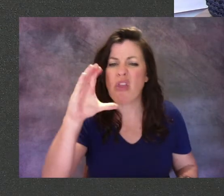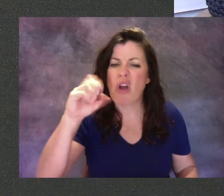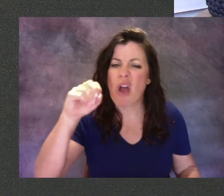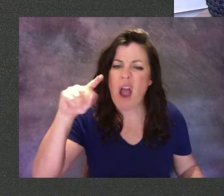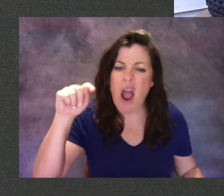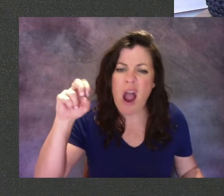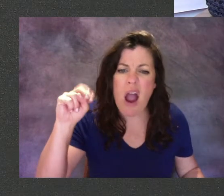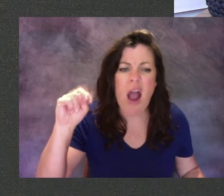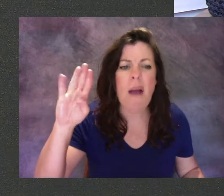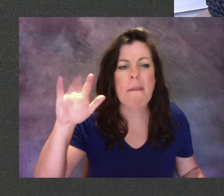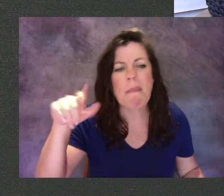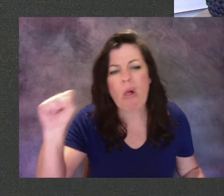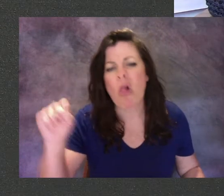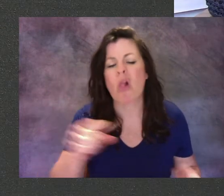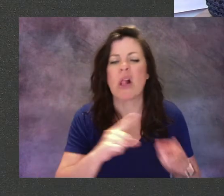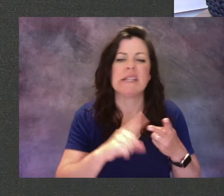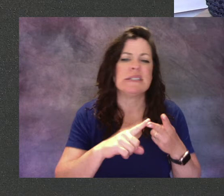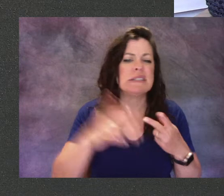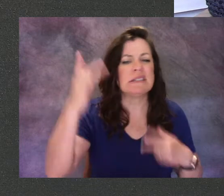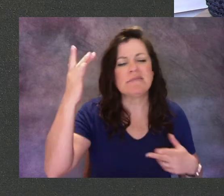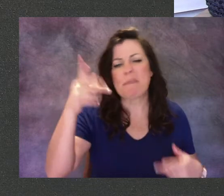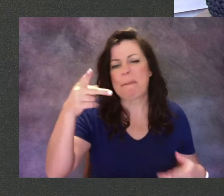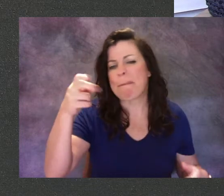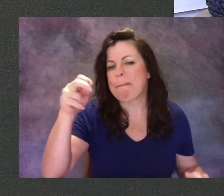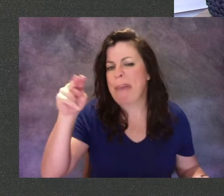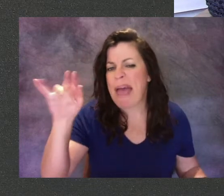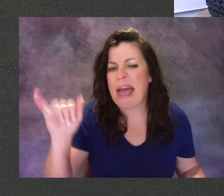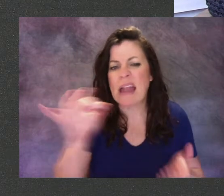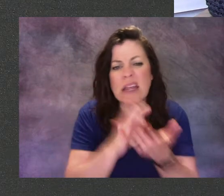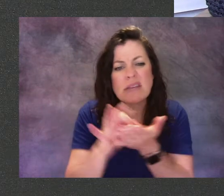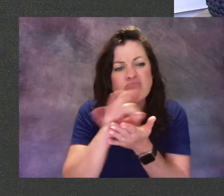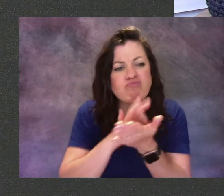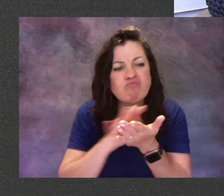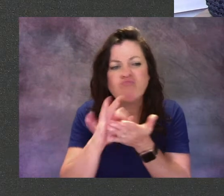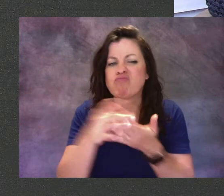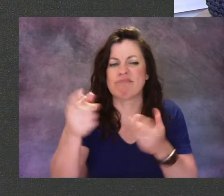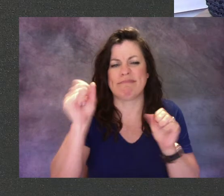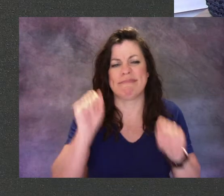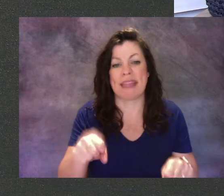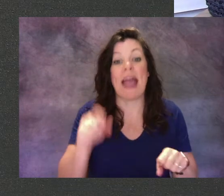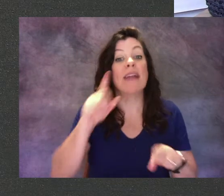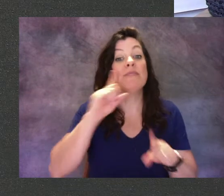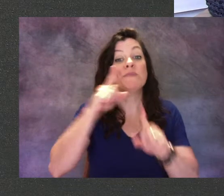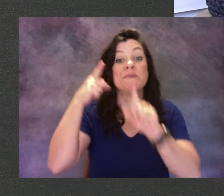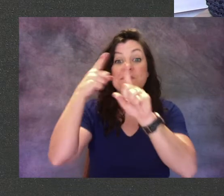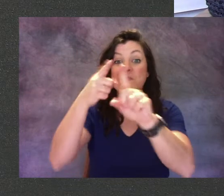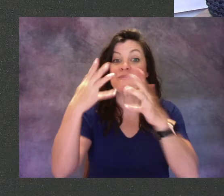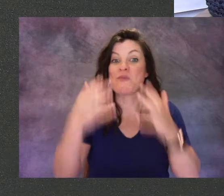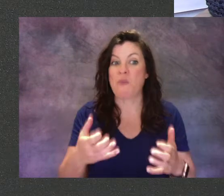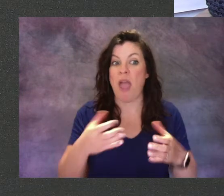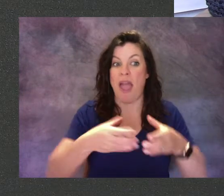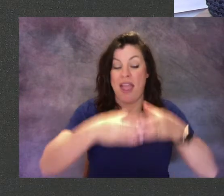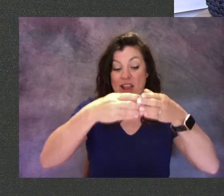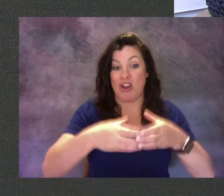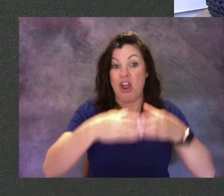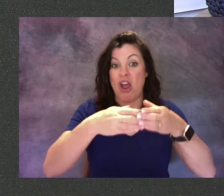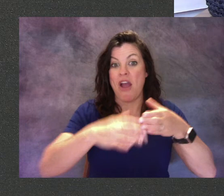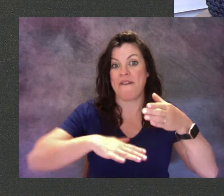You can use whatever you want, to fill this jar with all the kindness and the good manners